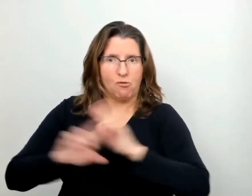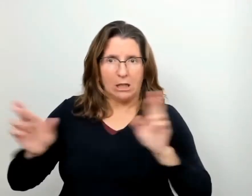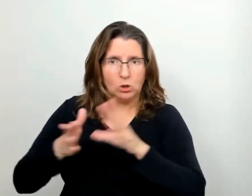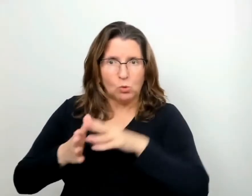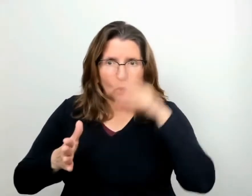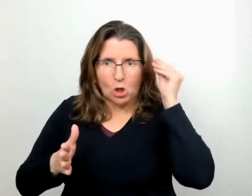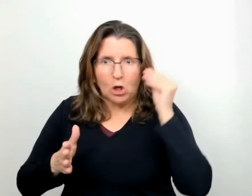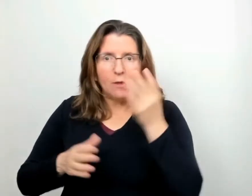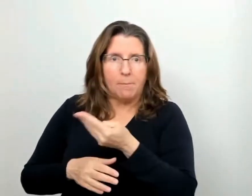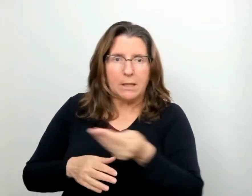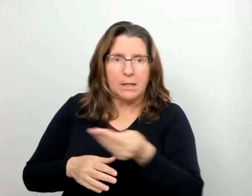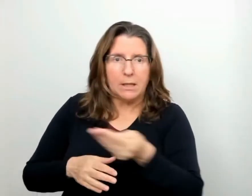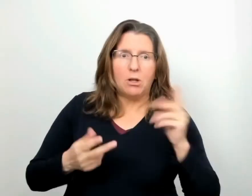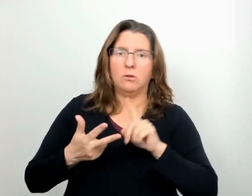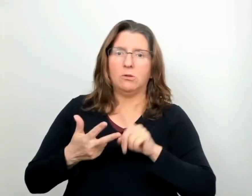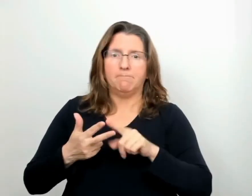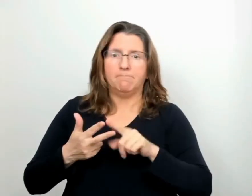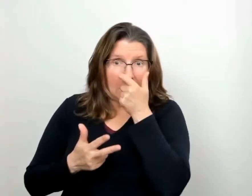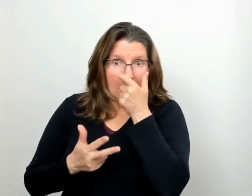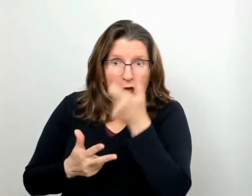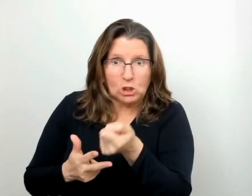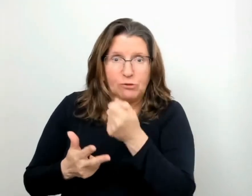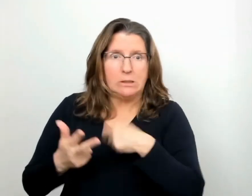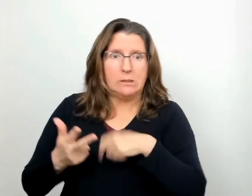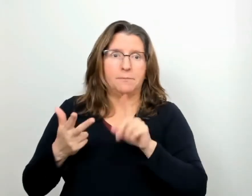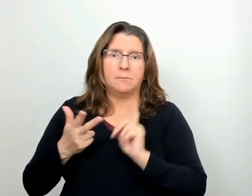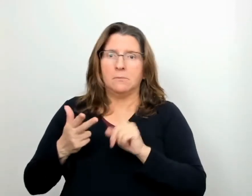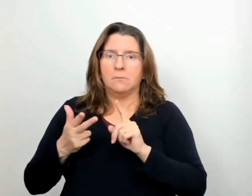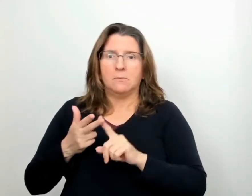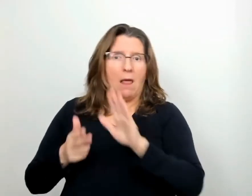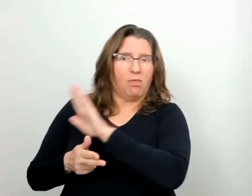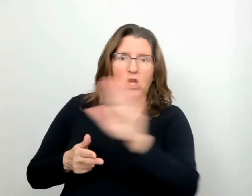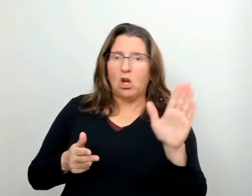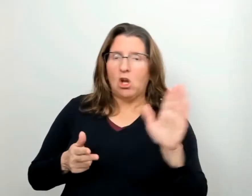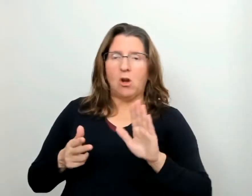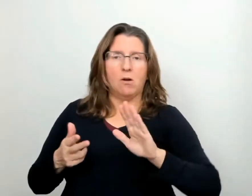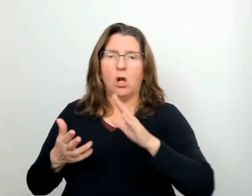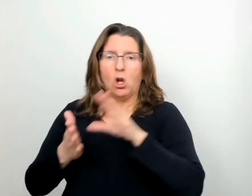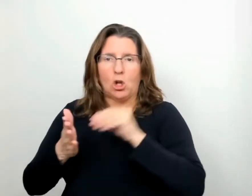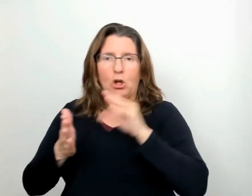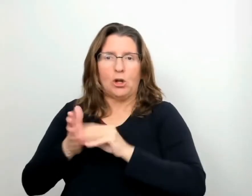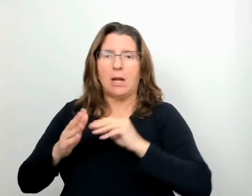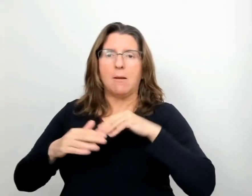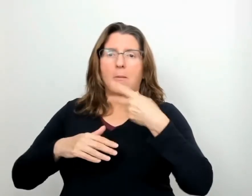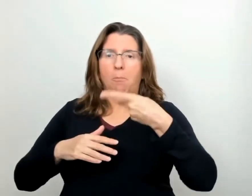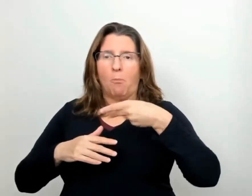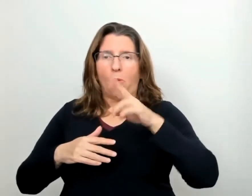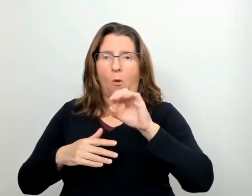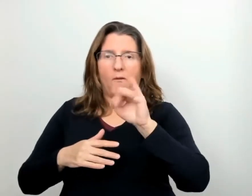readiness, interests and learning profile.